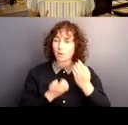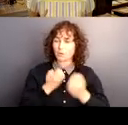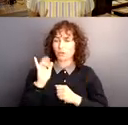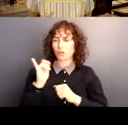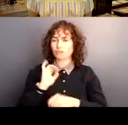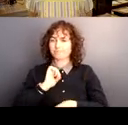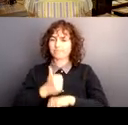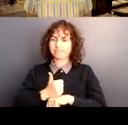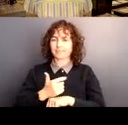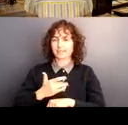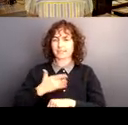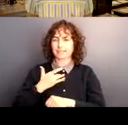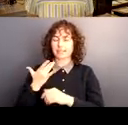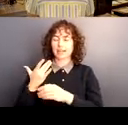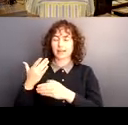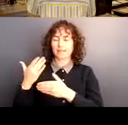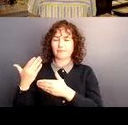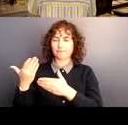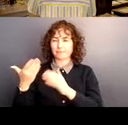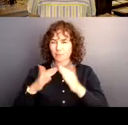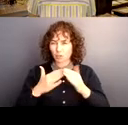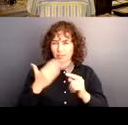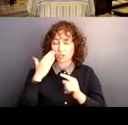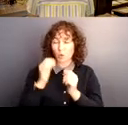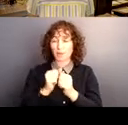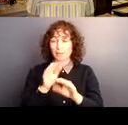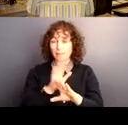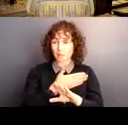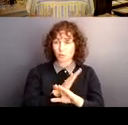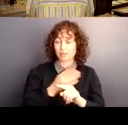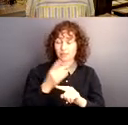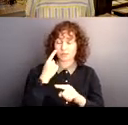So when we use music with the transition, there is a sense that we are doing this together.